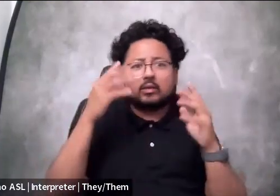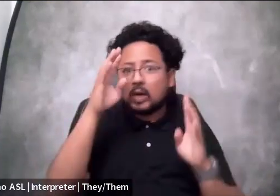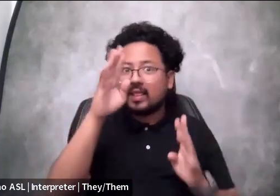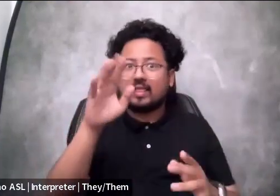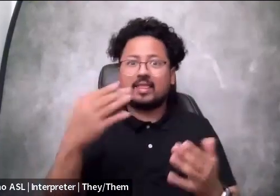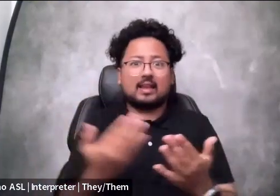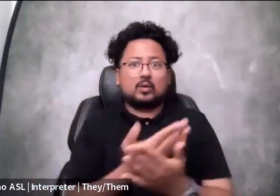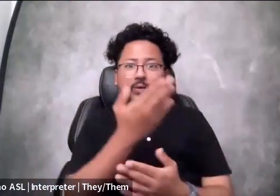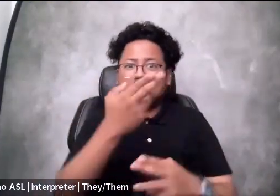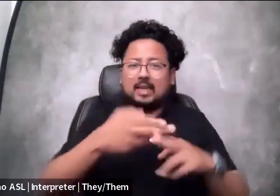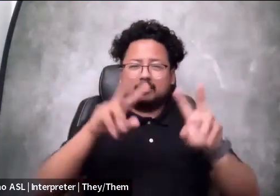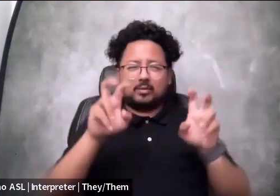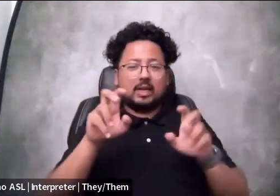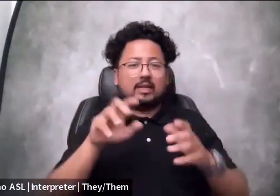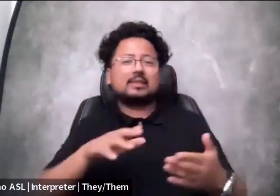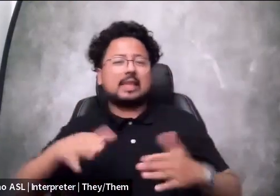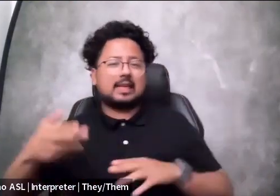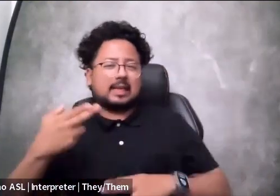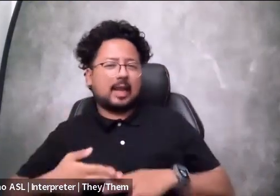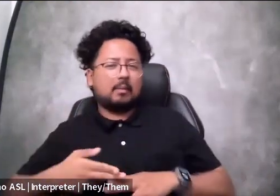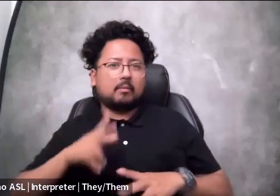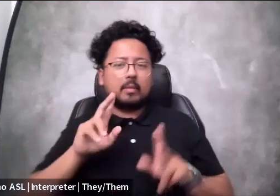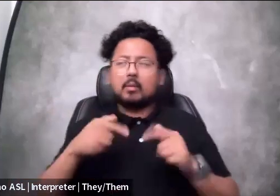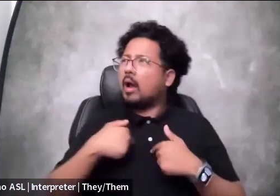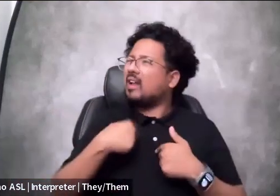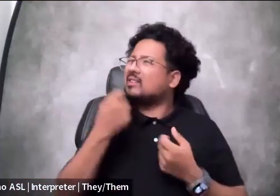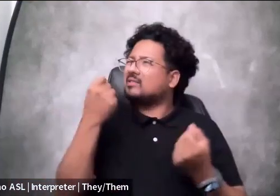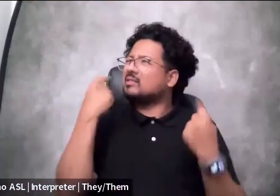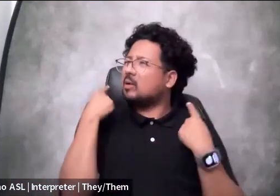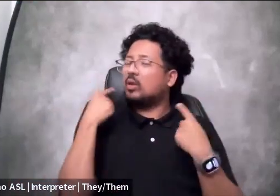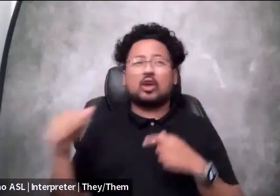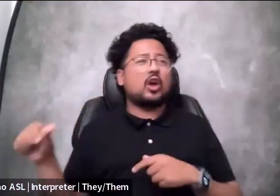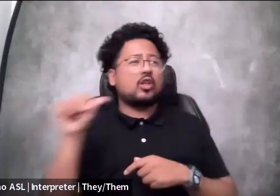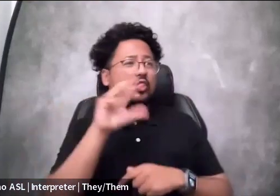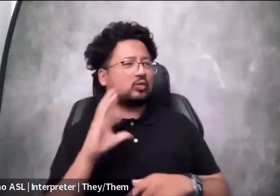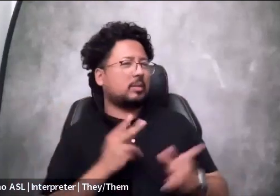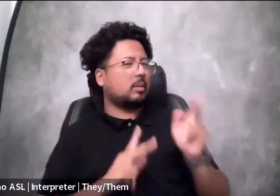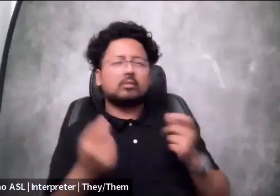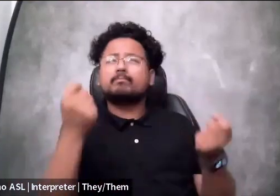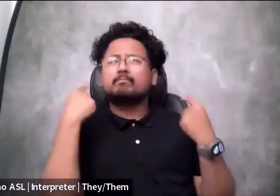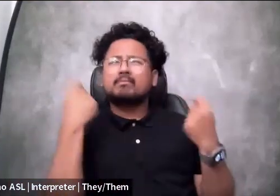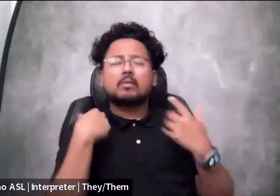it just didn't quite click with me or any of the other trans people I knew to be like, oh wait, that's a problem.